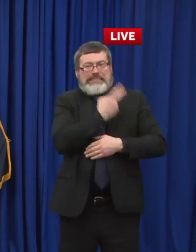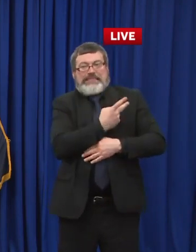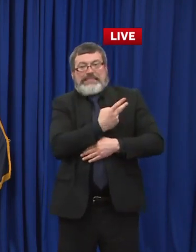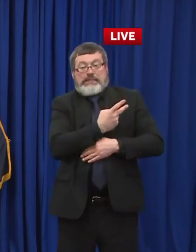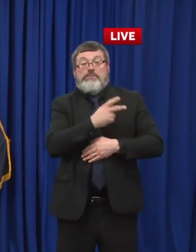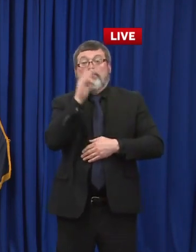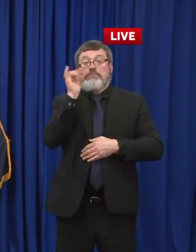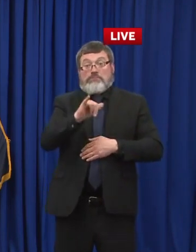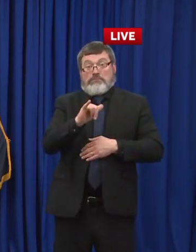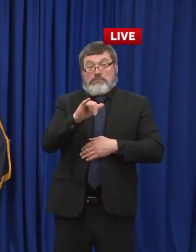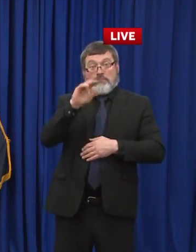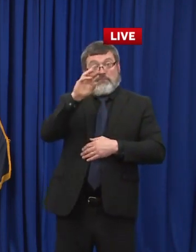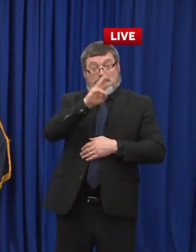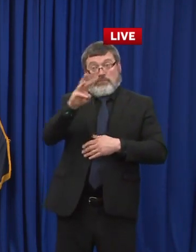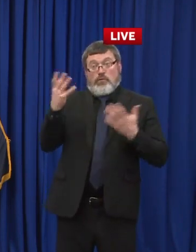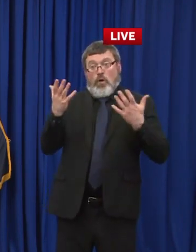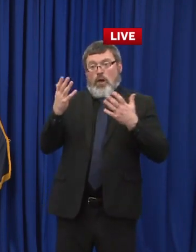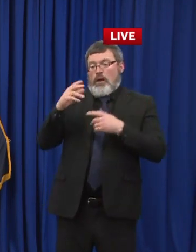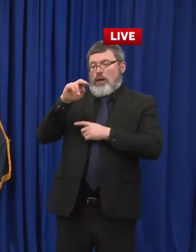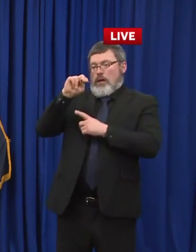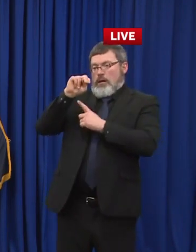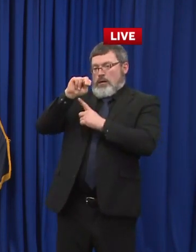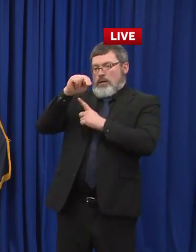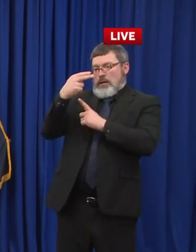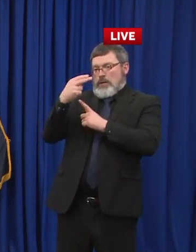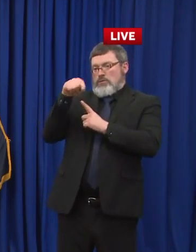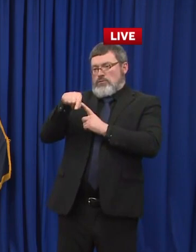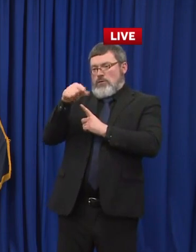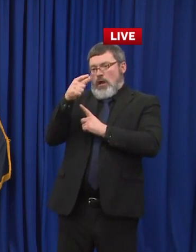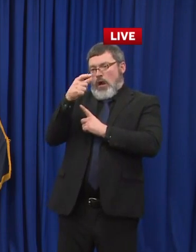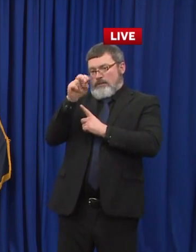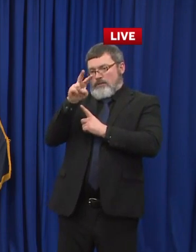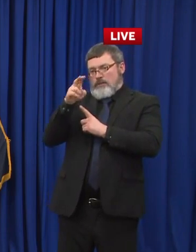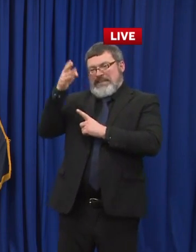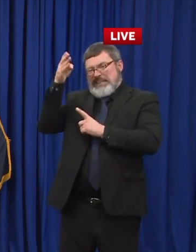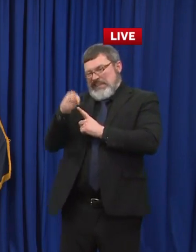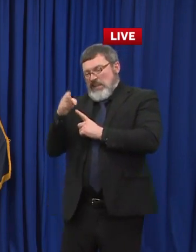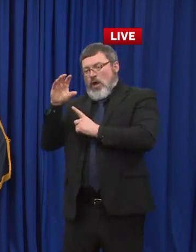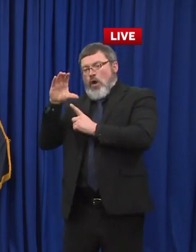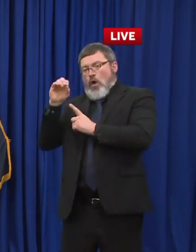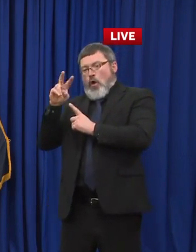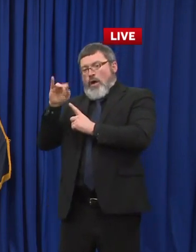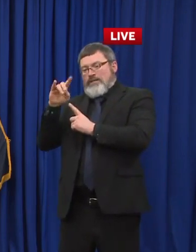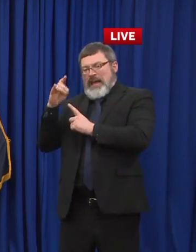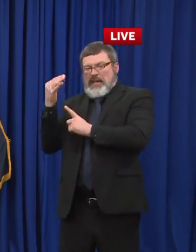TO MAKE ASSESSMENTS IN TERMS OF WHERE WE ARE.